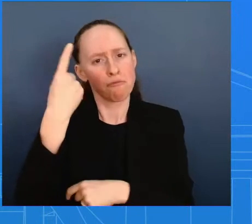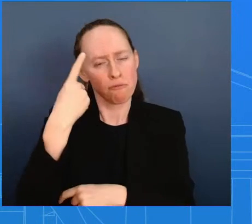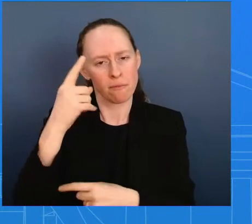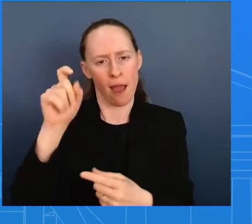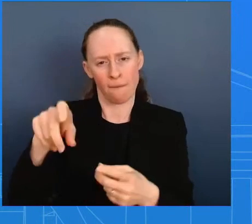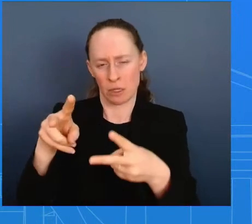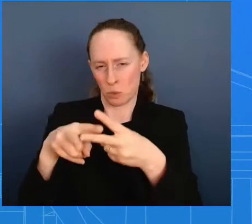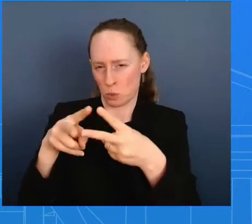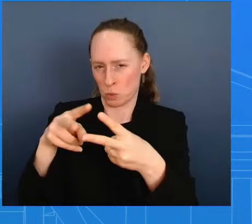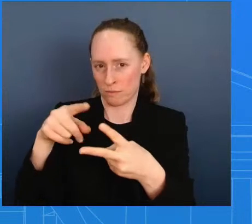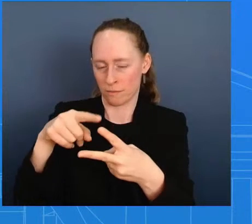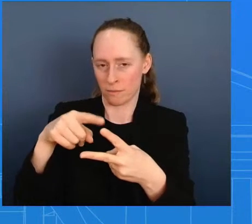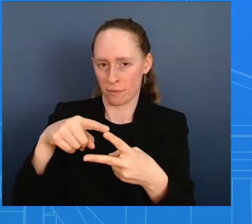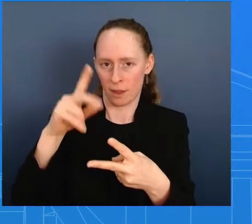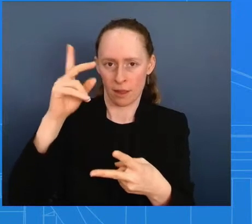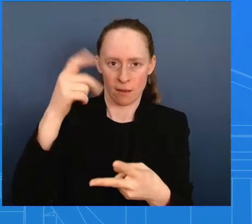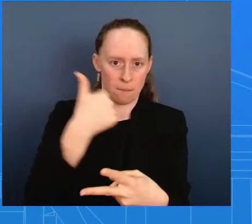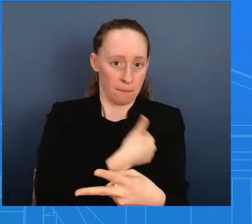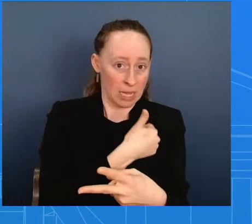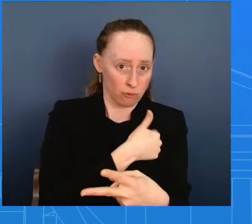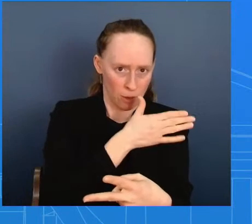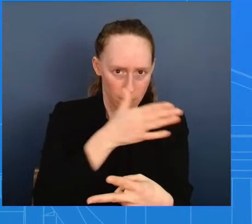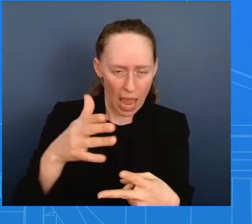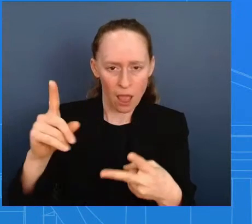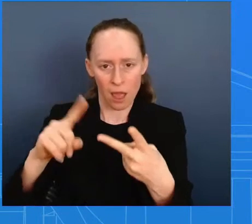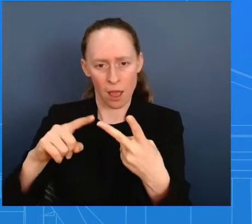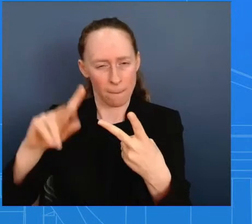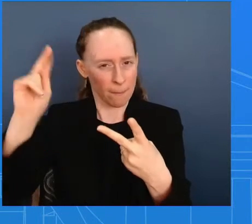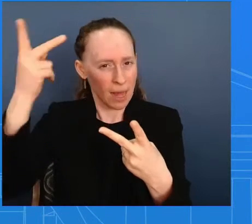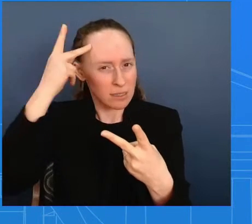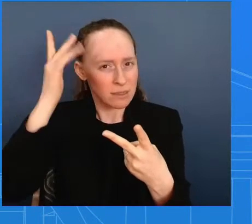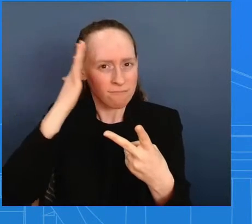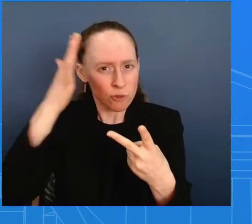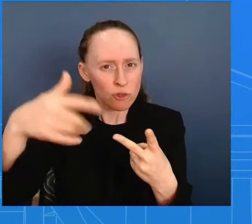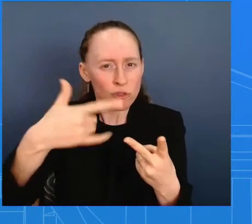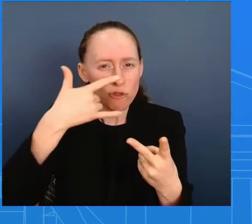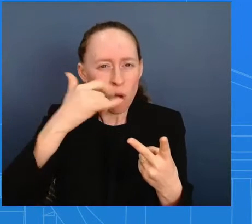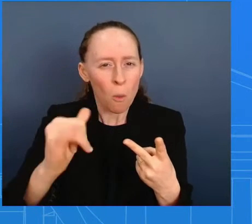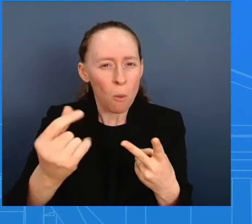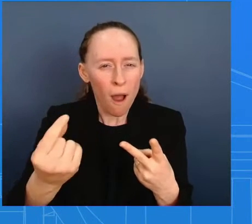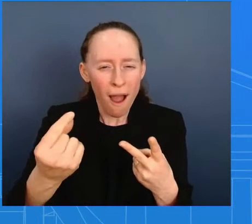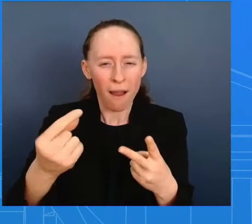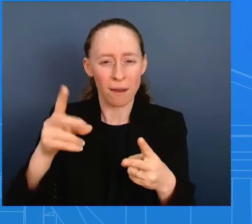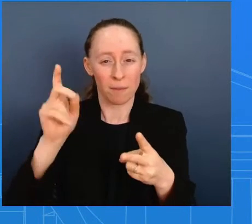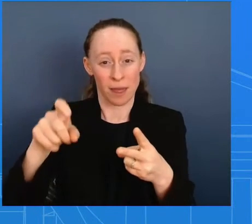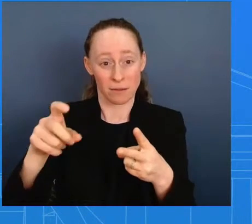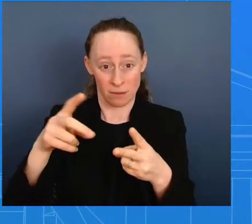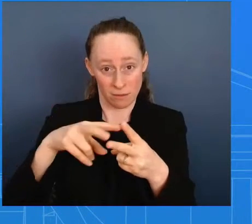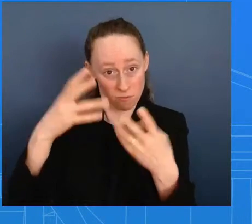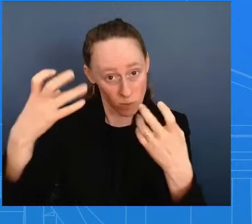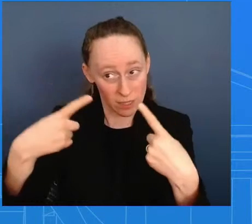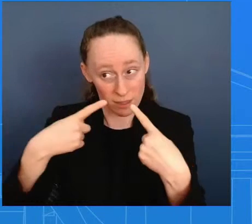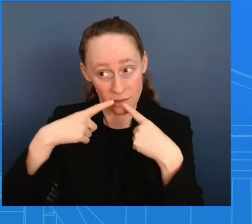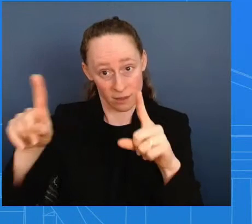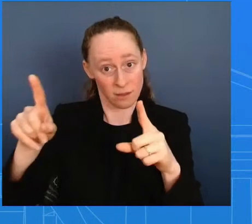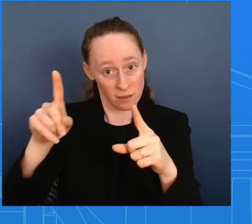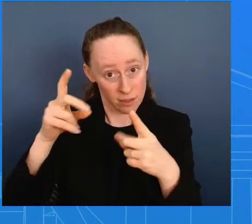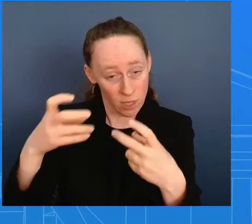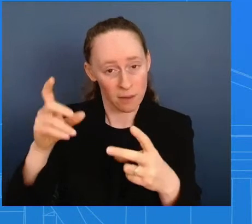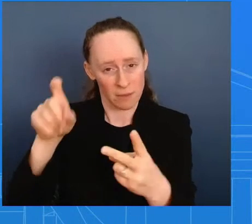but because we want to see a successful outcome to this war. We want to see Hamas defeated. We want to see its leaders --